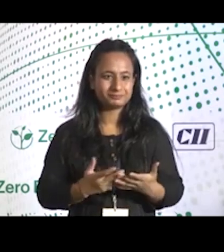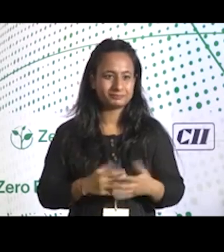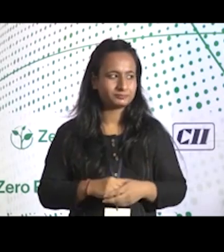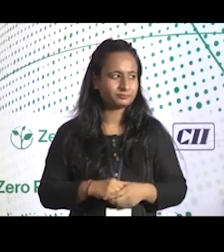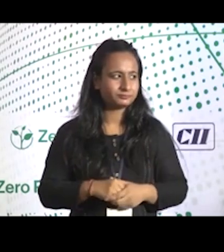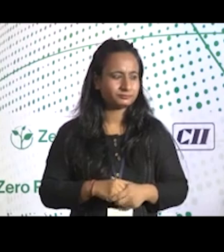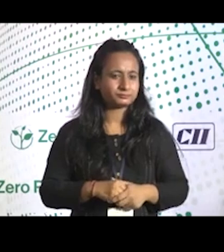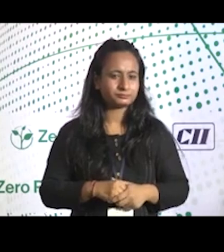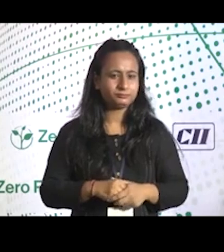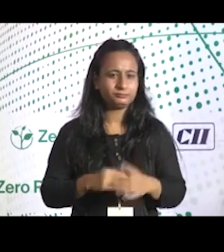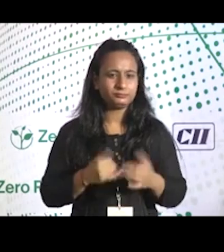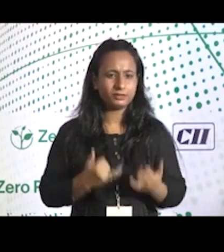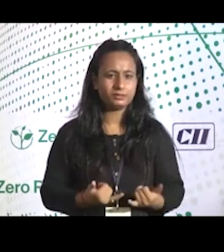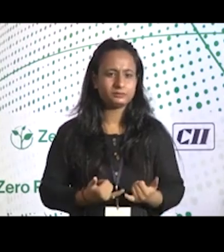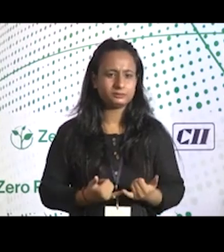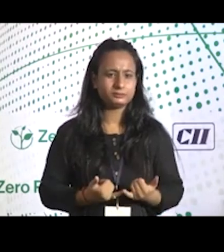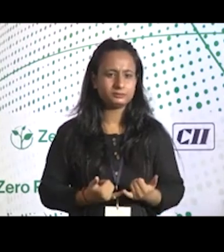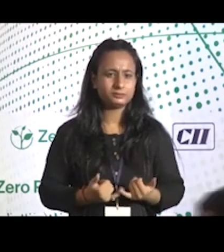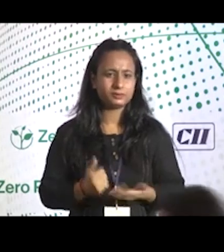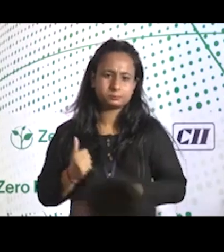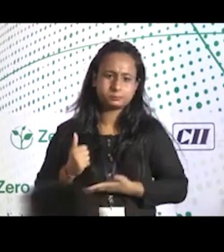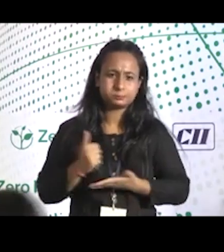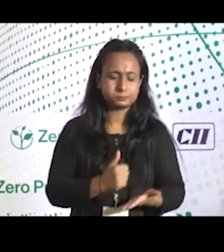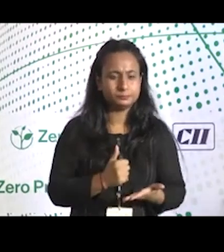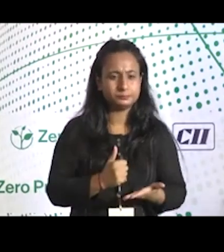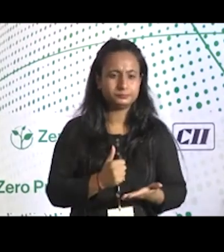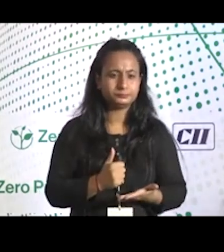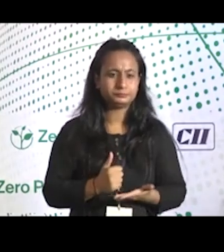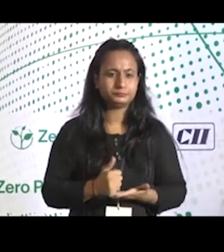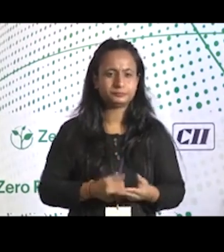now that will make this market opportunity become real?